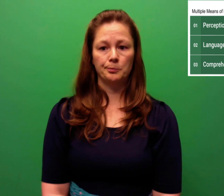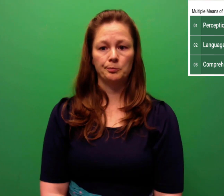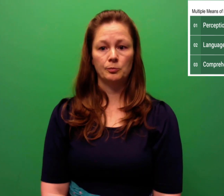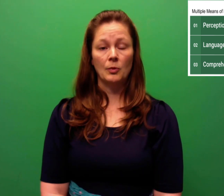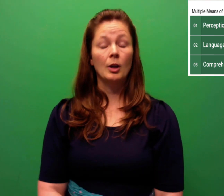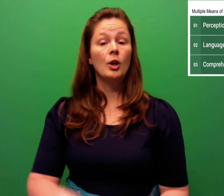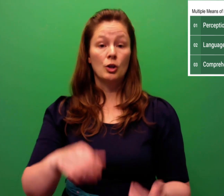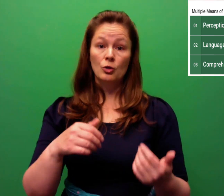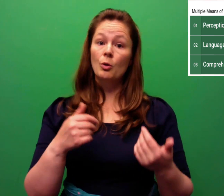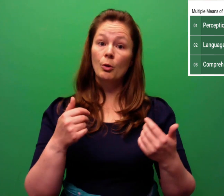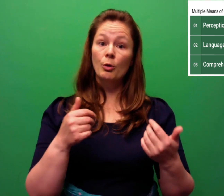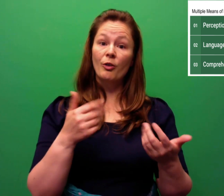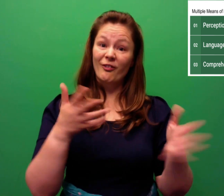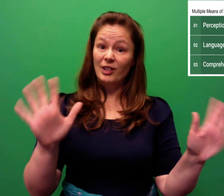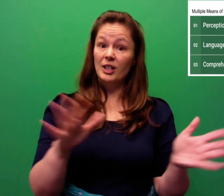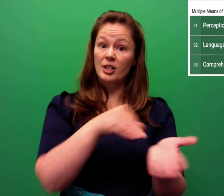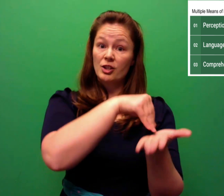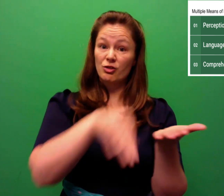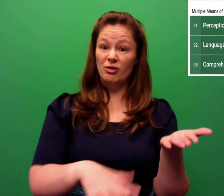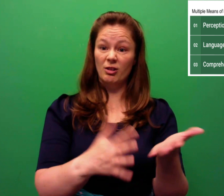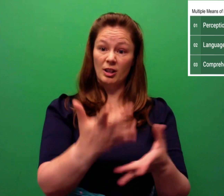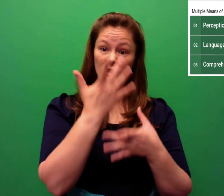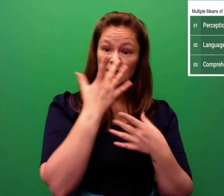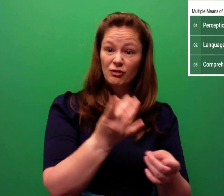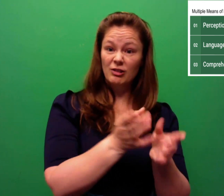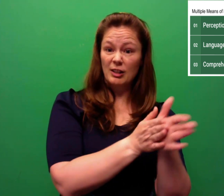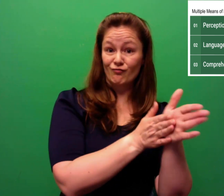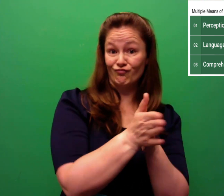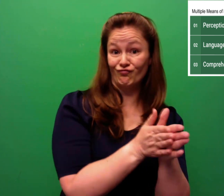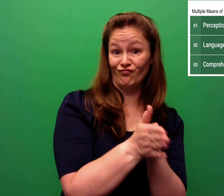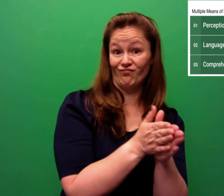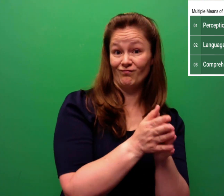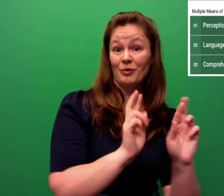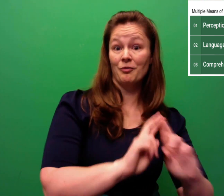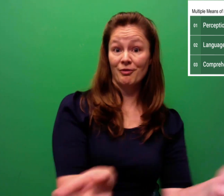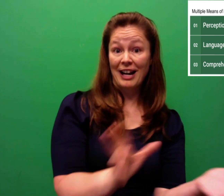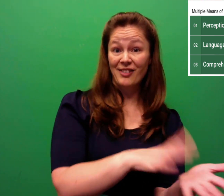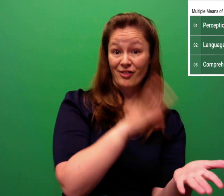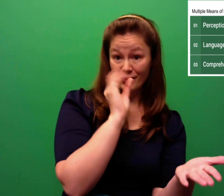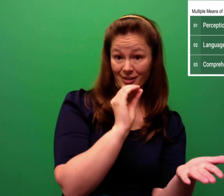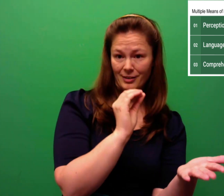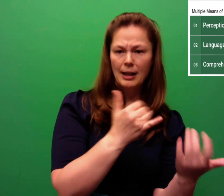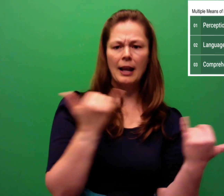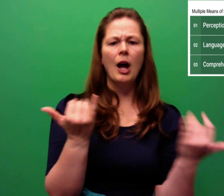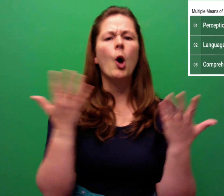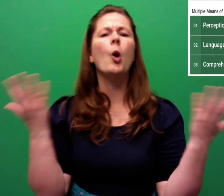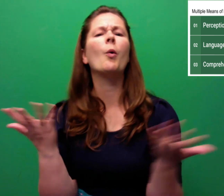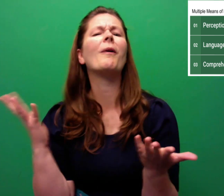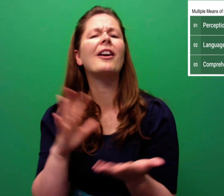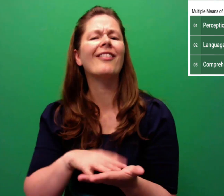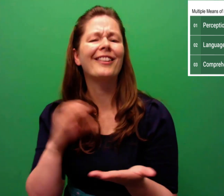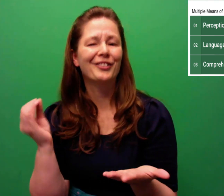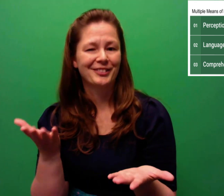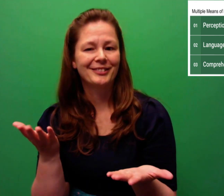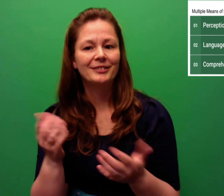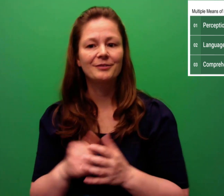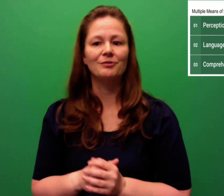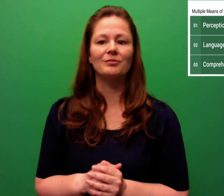representation. Once the student's interest and motivation are peaked, they are ready to